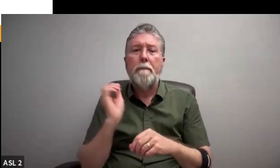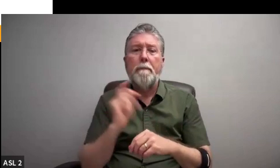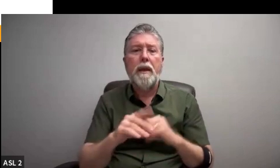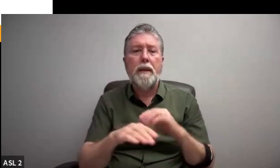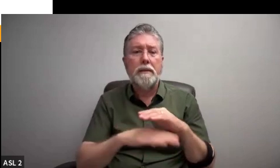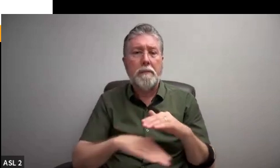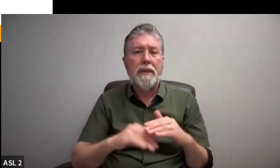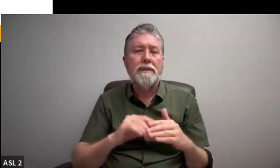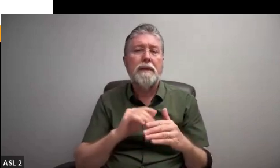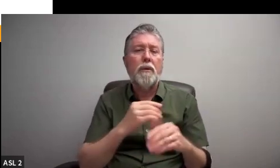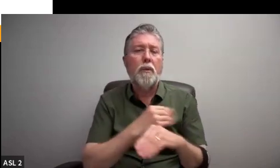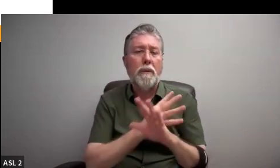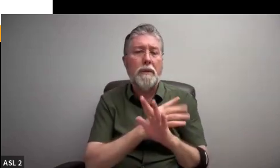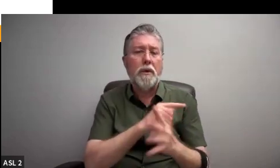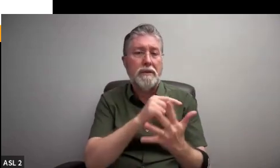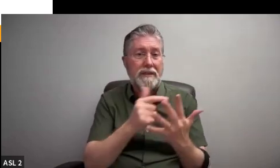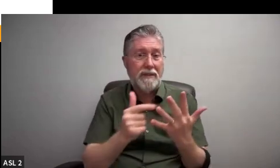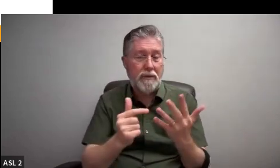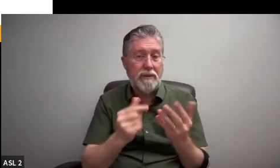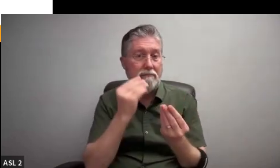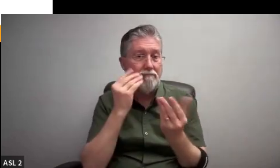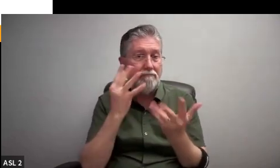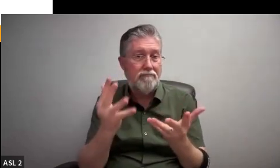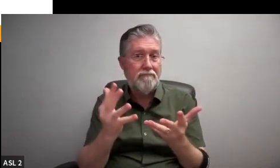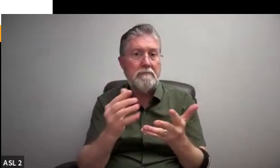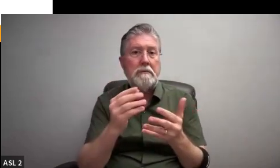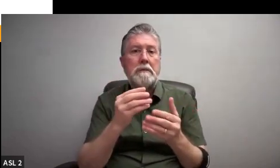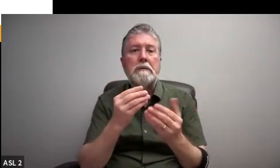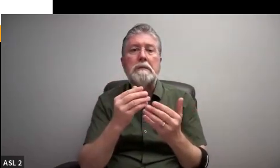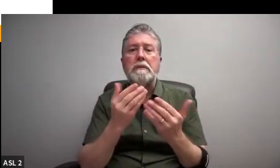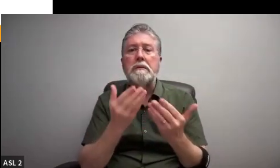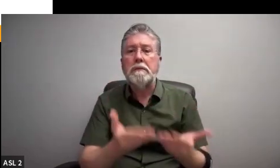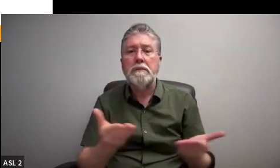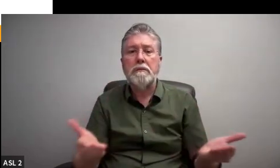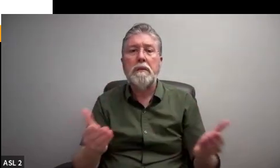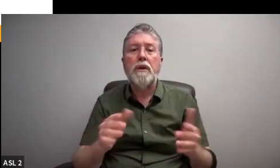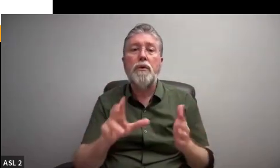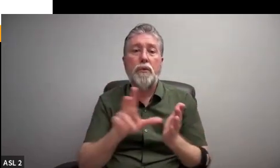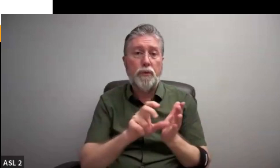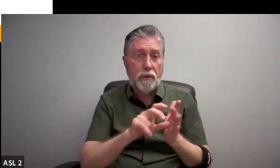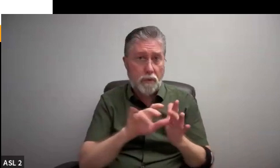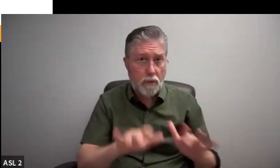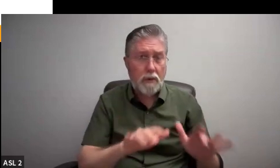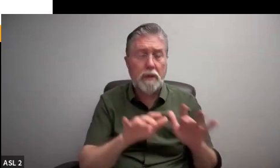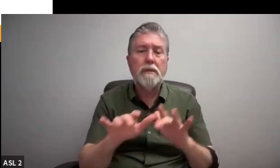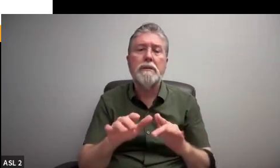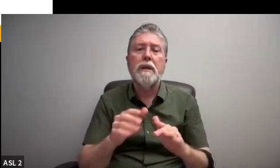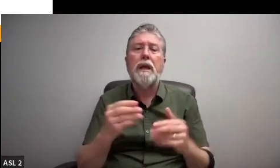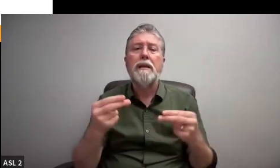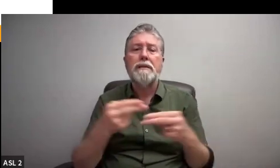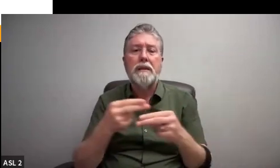series information and materials, including the recording and slides of the Back-to-Basics webinar